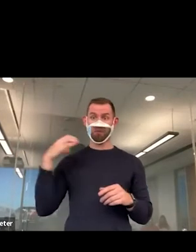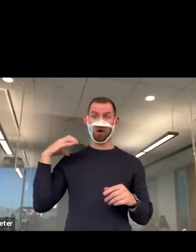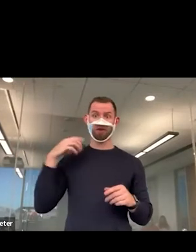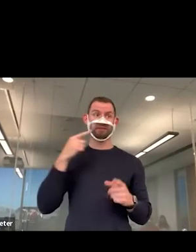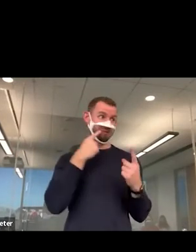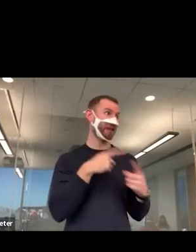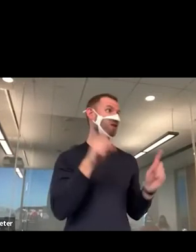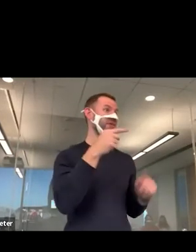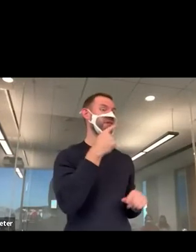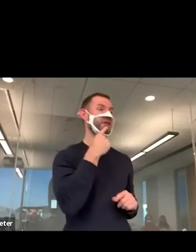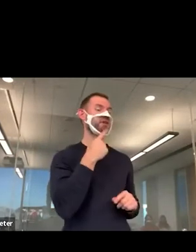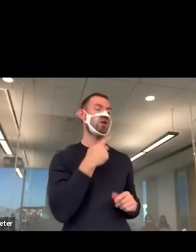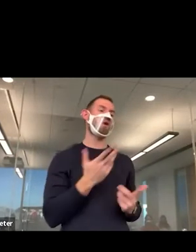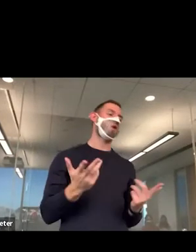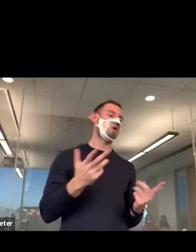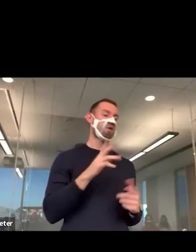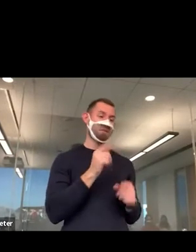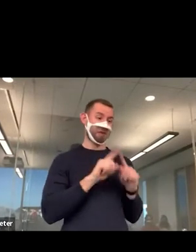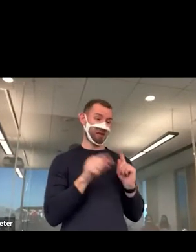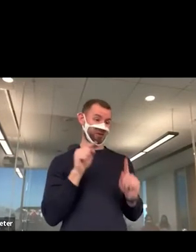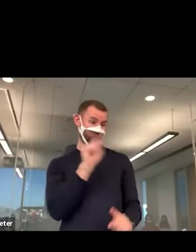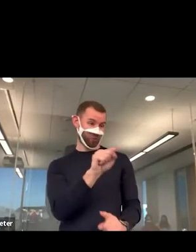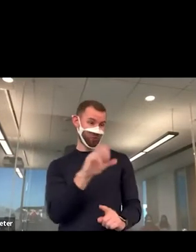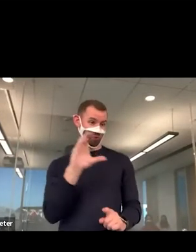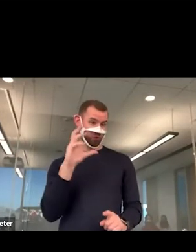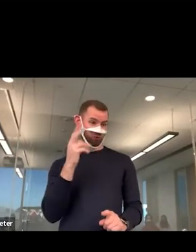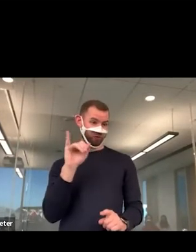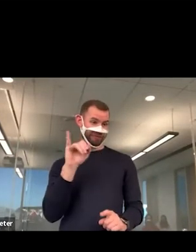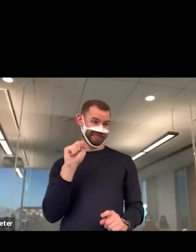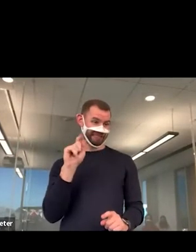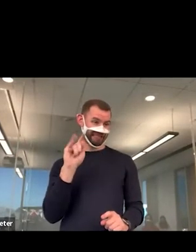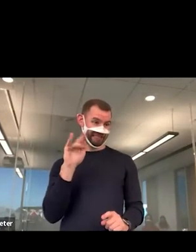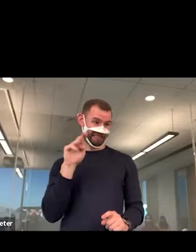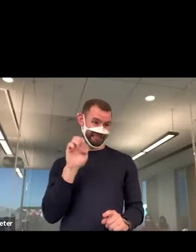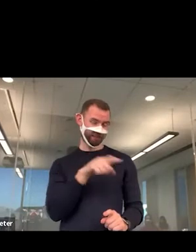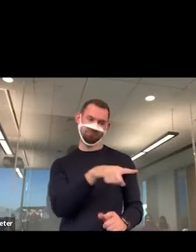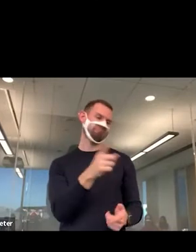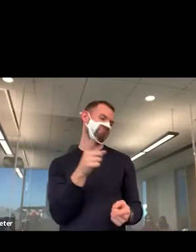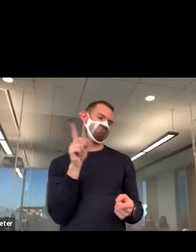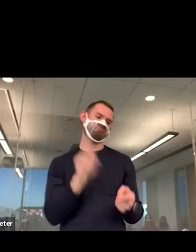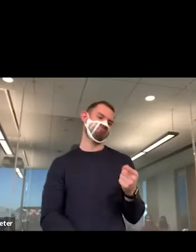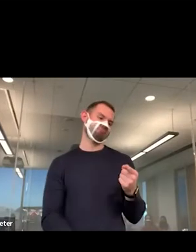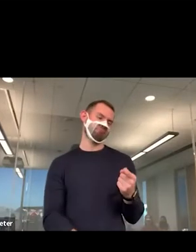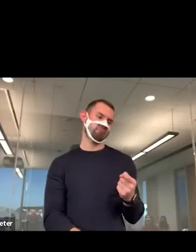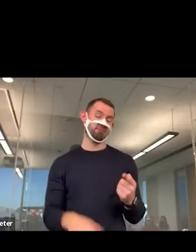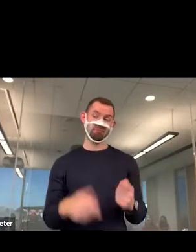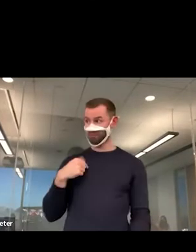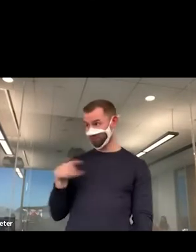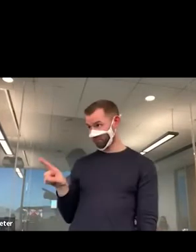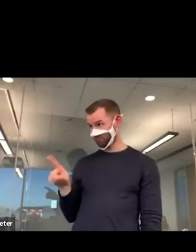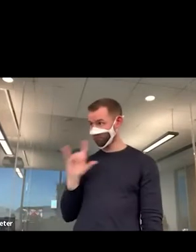oh but chris you know you won't be able to do this and i said oh really let's talk about that